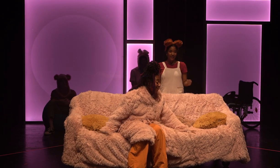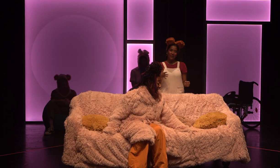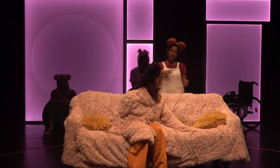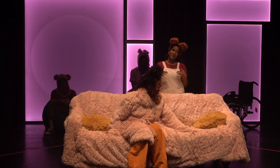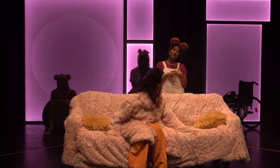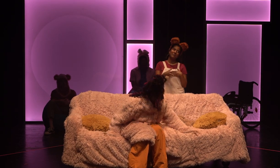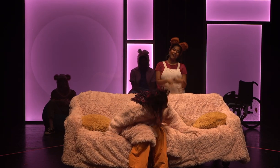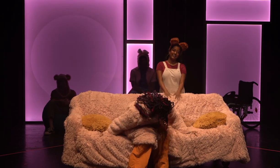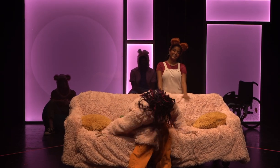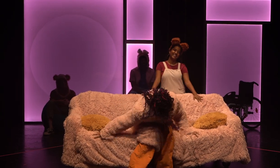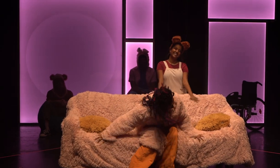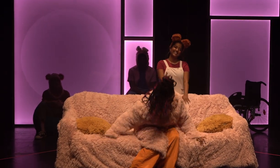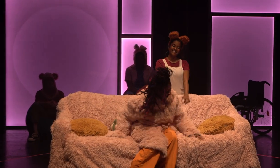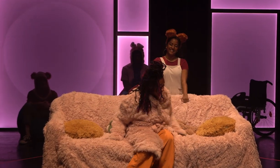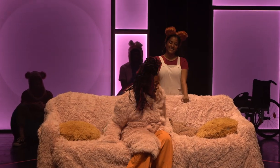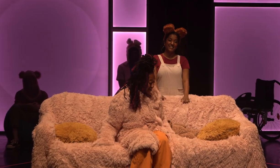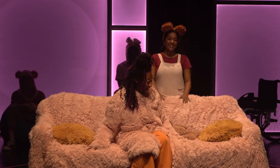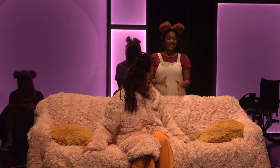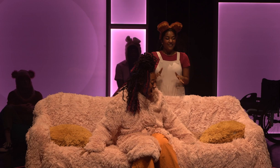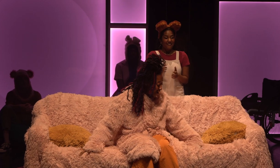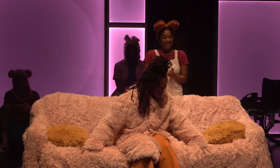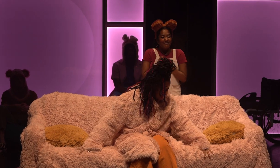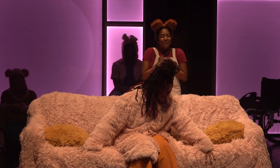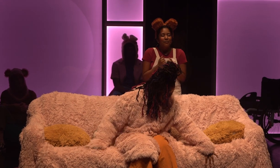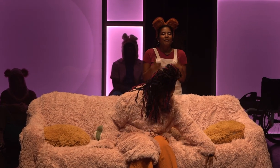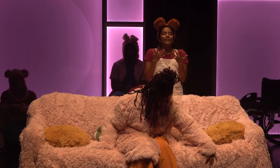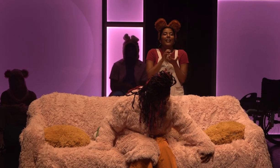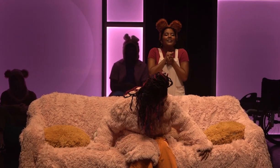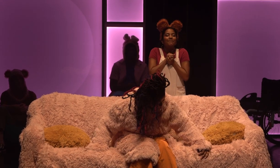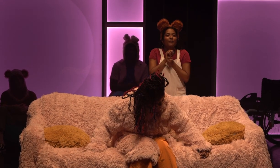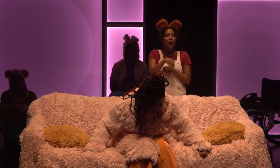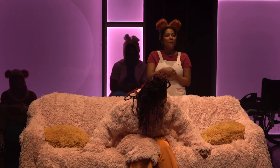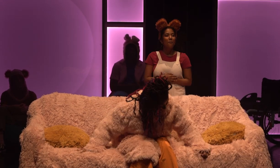marry this sofa. It's the first place that's felt like home in years.